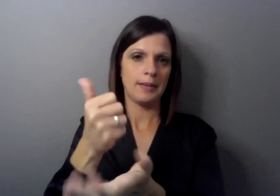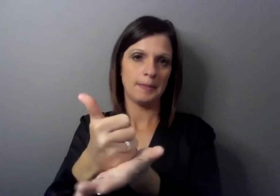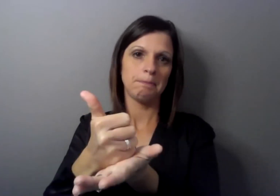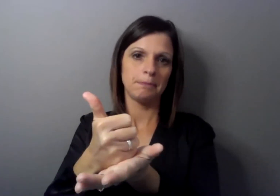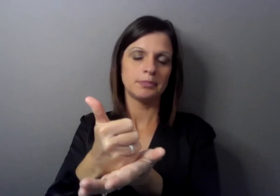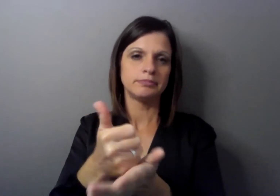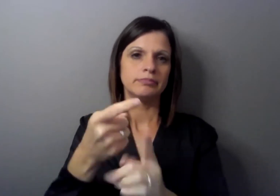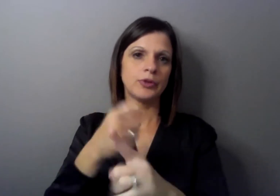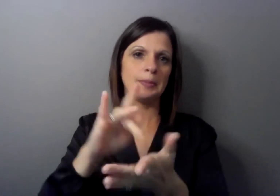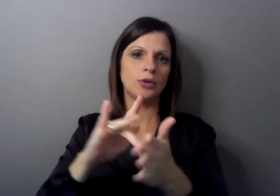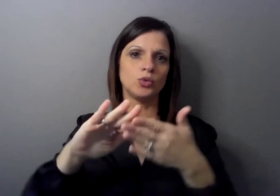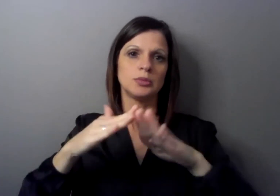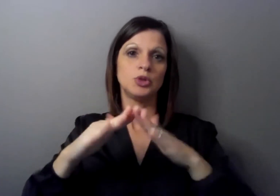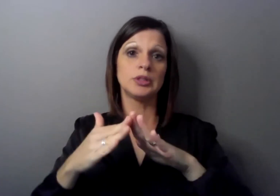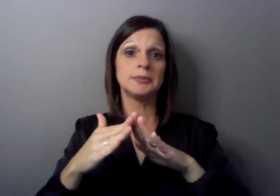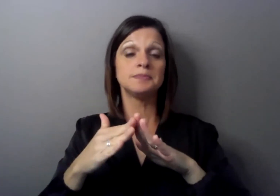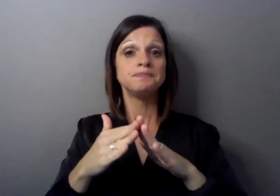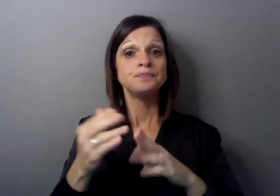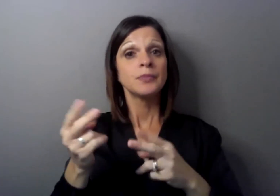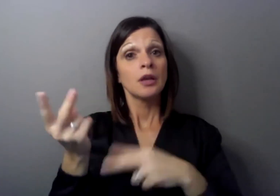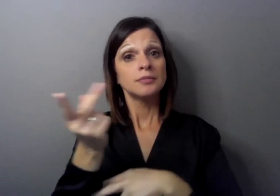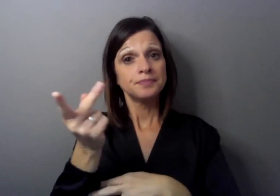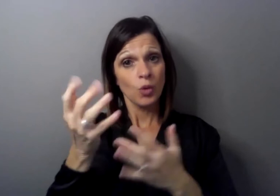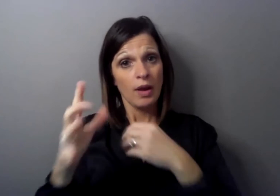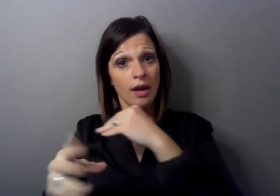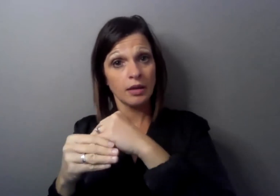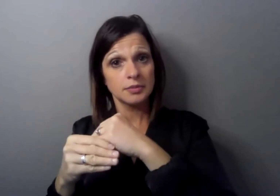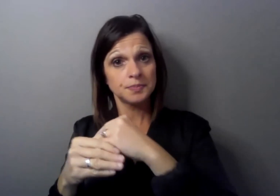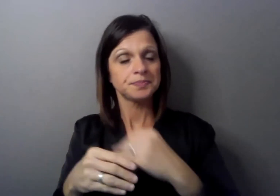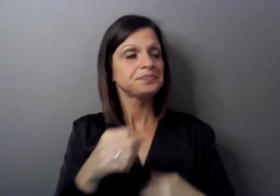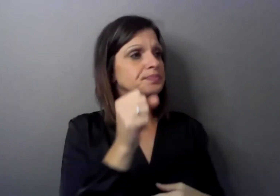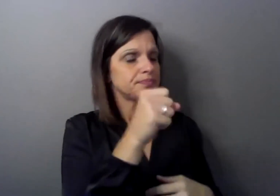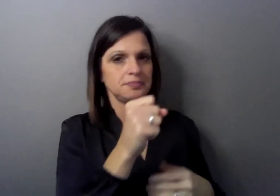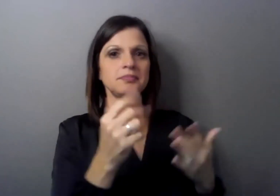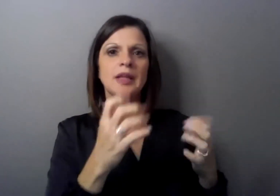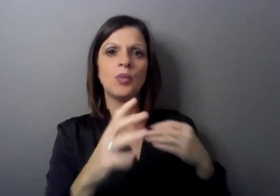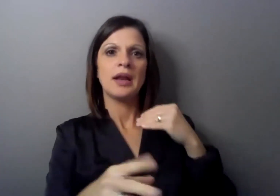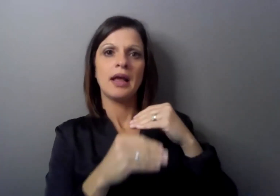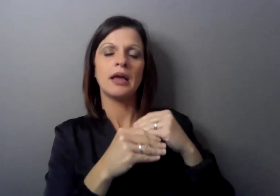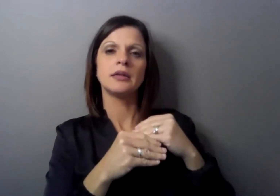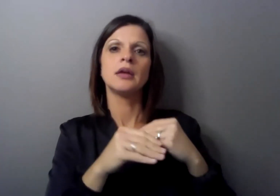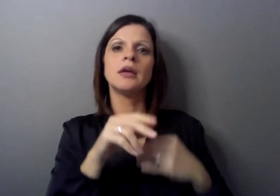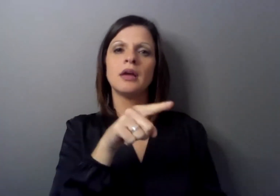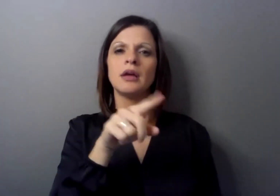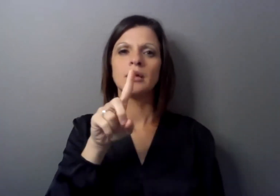Jerrica or Jessica, do you have anything to add. Doctor Anderson talked on it but she said